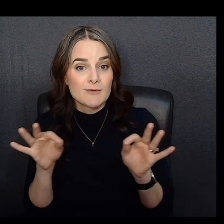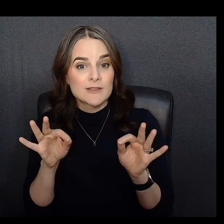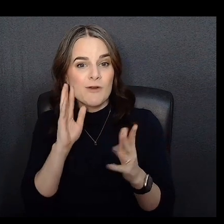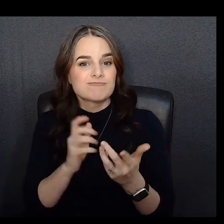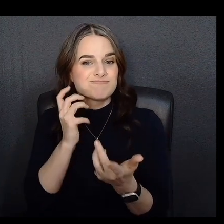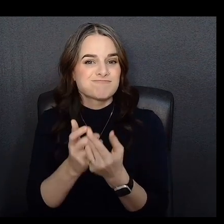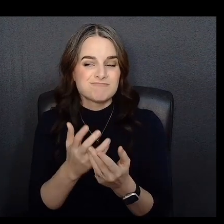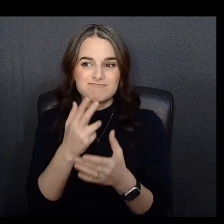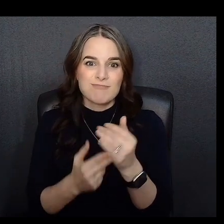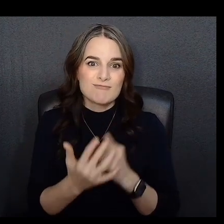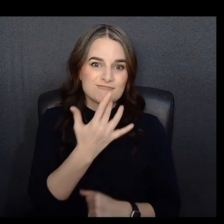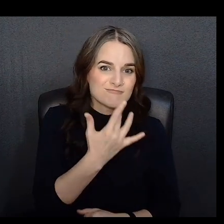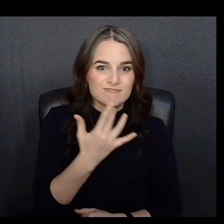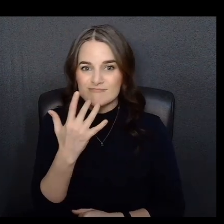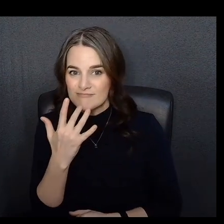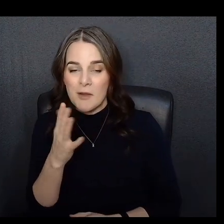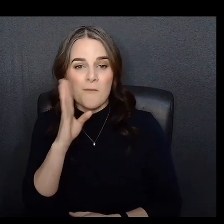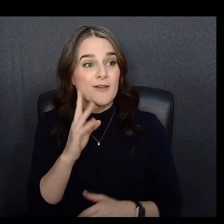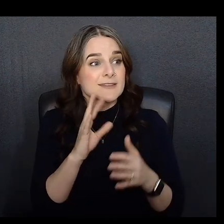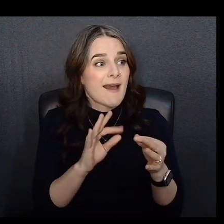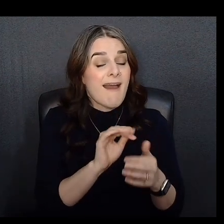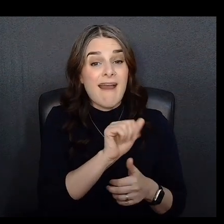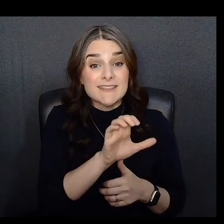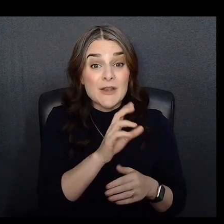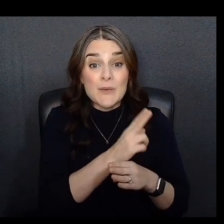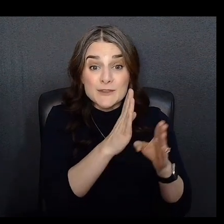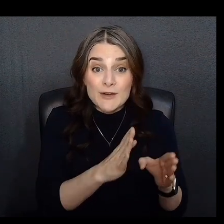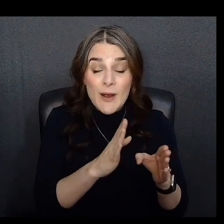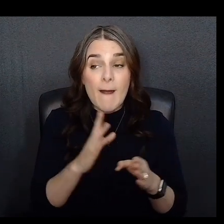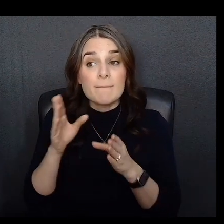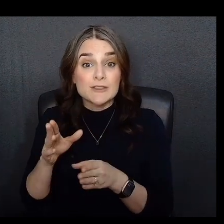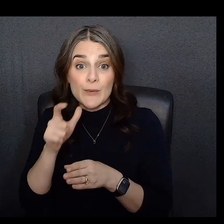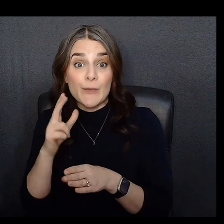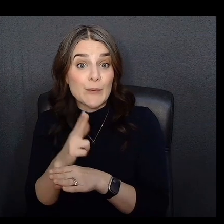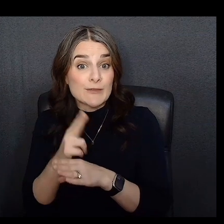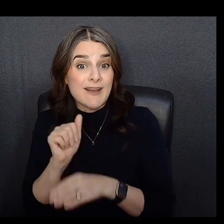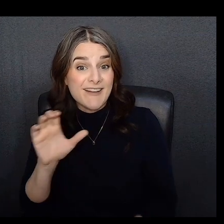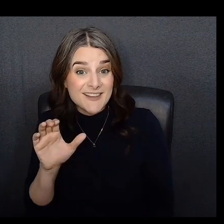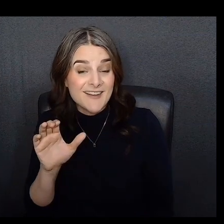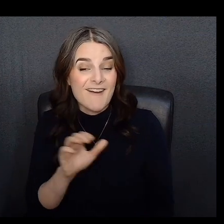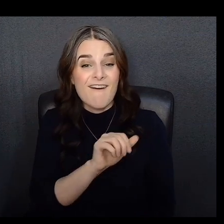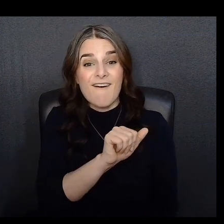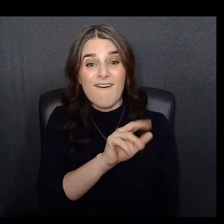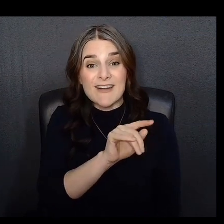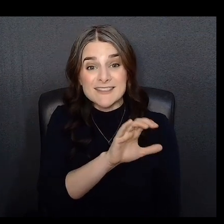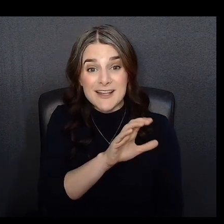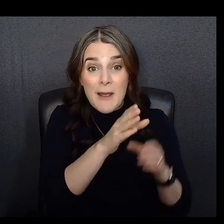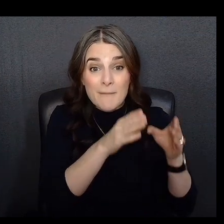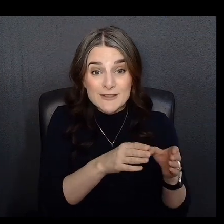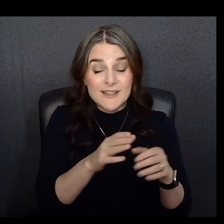So you're going to hear me say things AAC user, person who uses AAC, autistic person, person with autism,